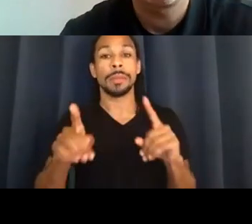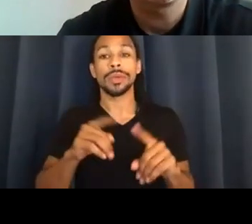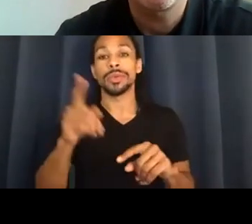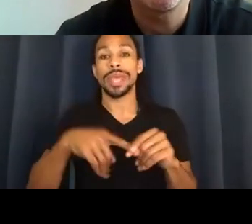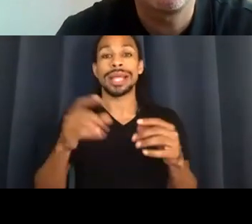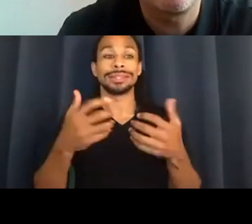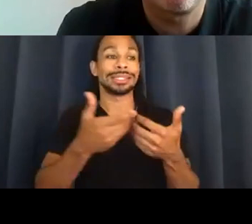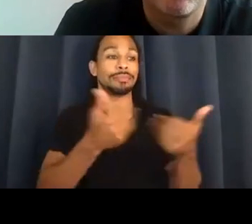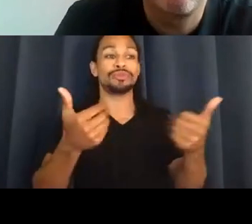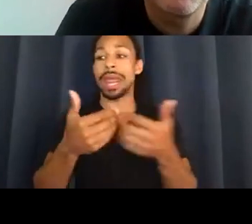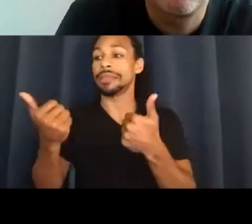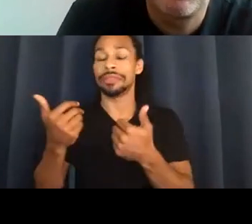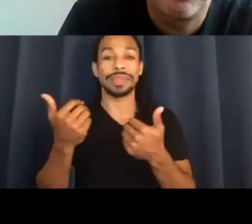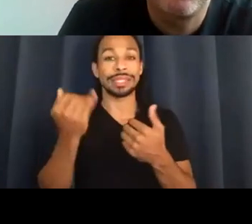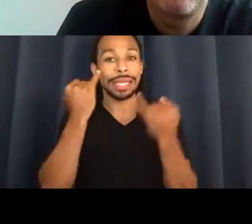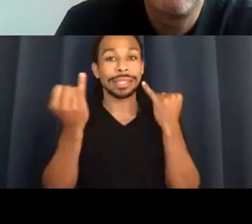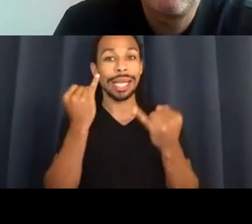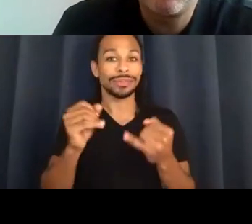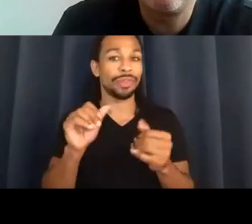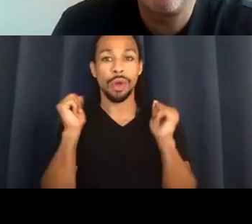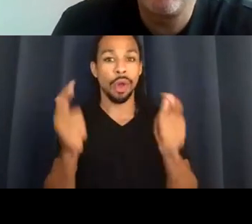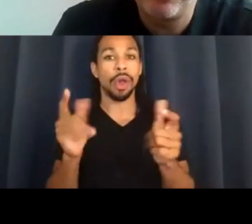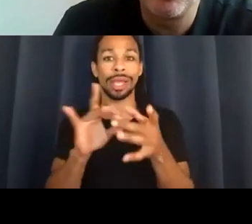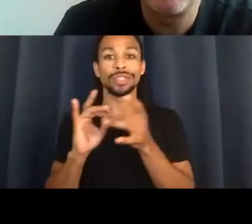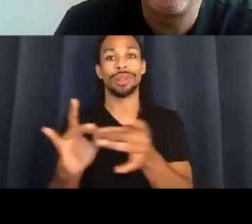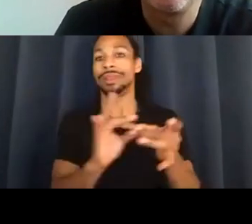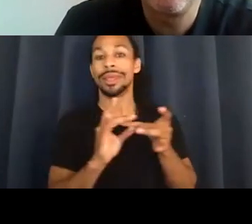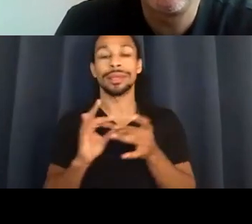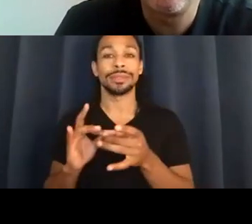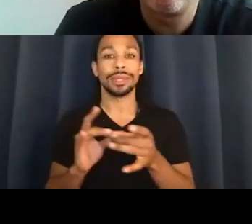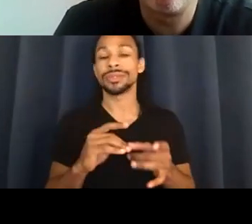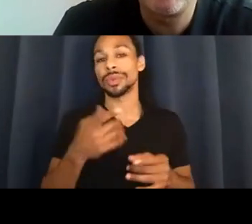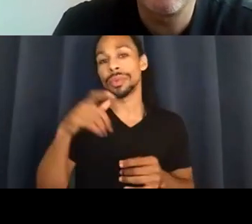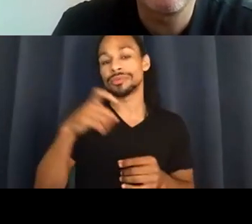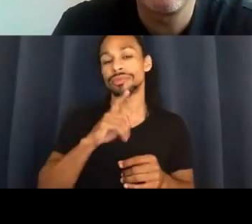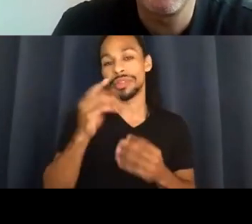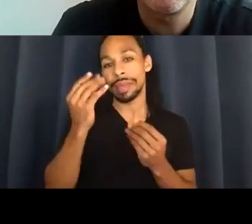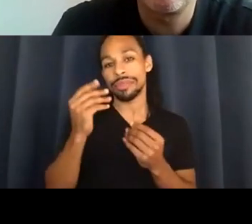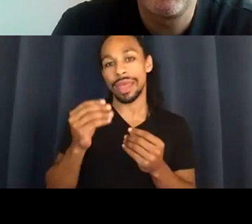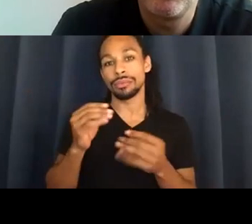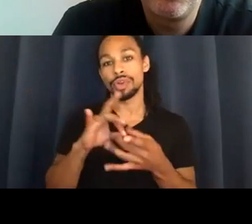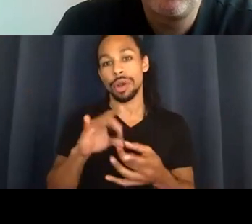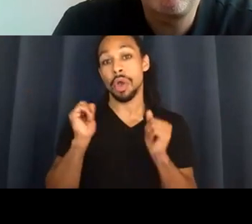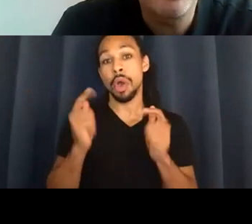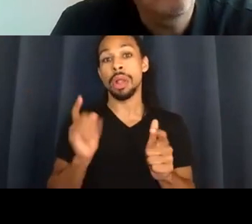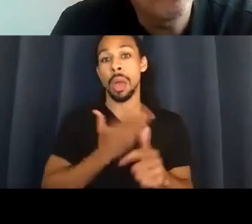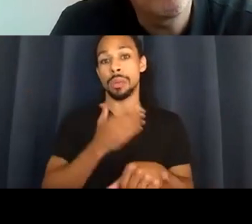other, it is an opportunity to rethink all of the work we're doing, because we have gotten